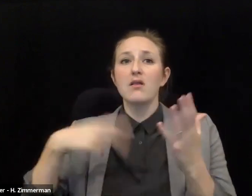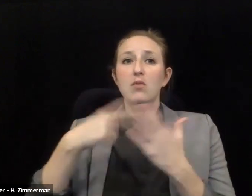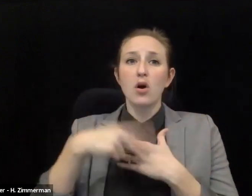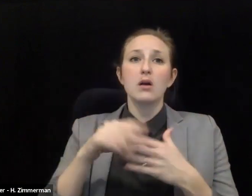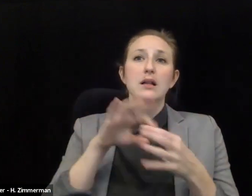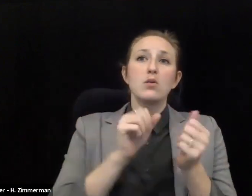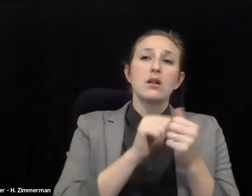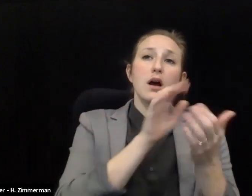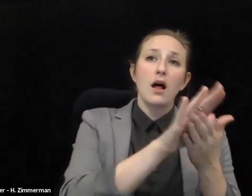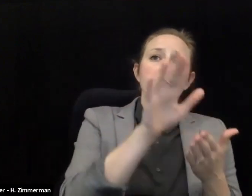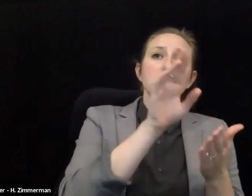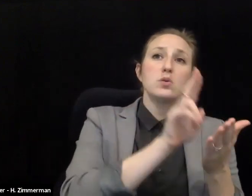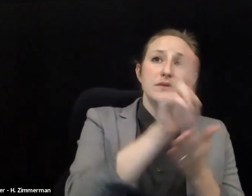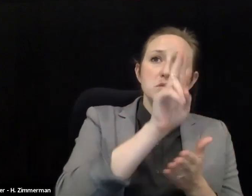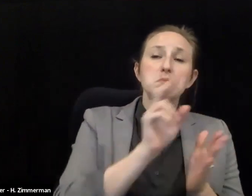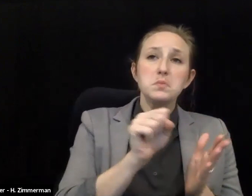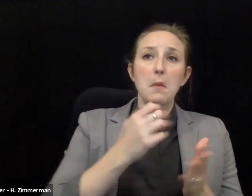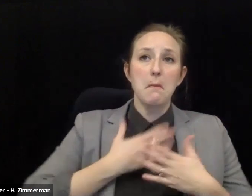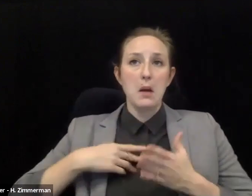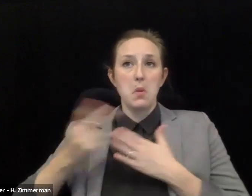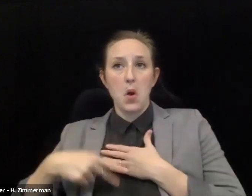Um, but I would definitely encourage you to do is check